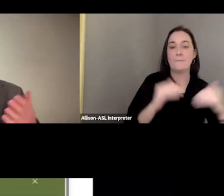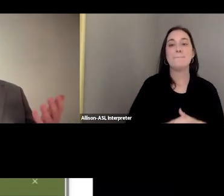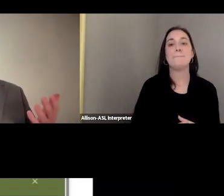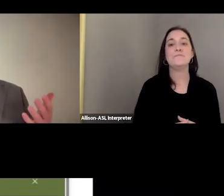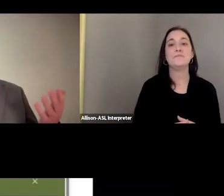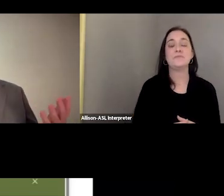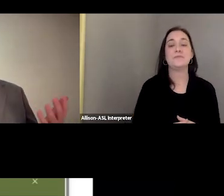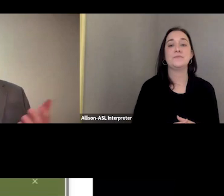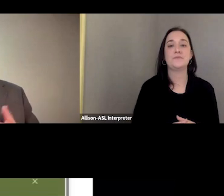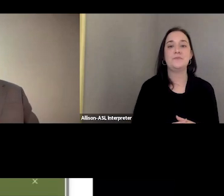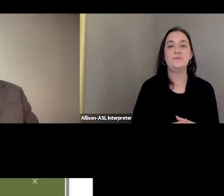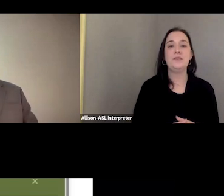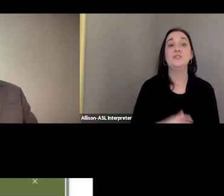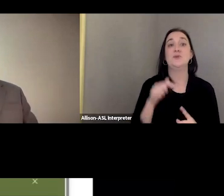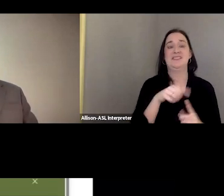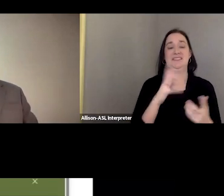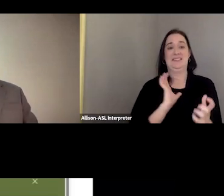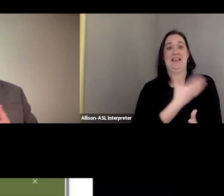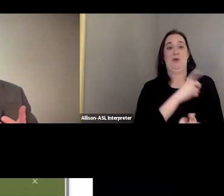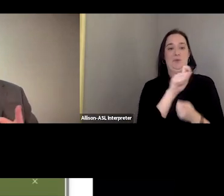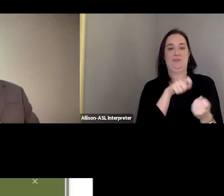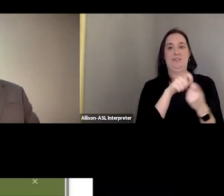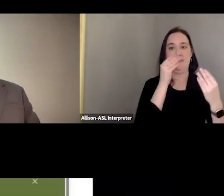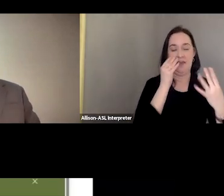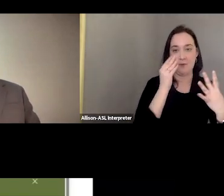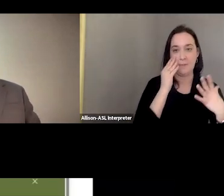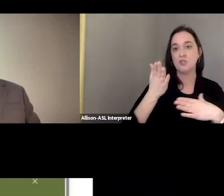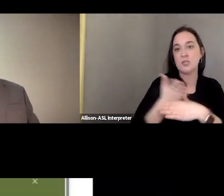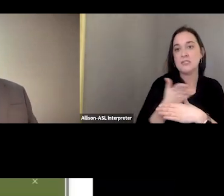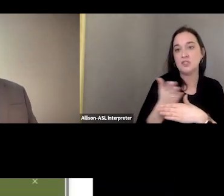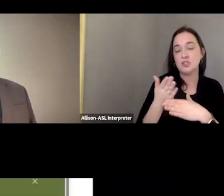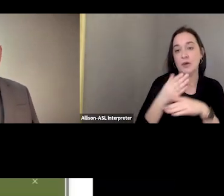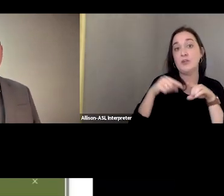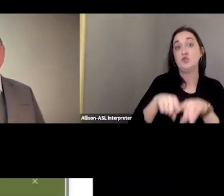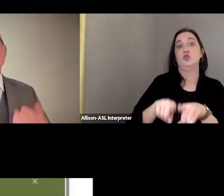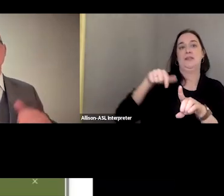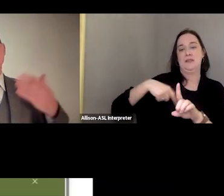And so this is just our particular, information that is going out during this month for Problem Gambling Awareness Month.